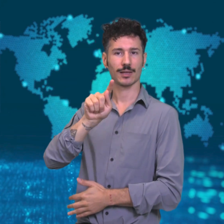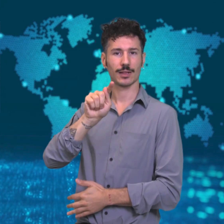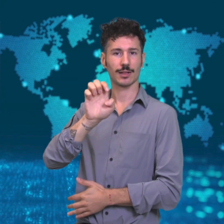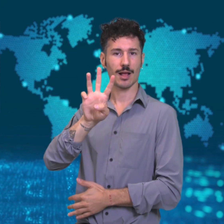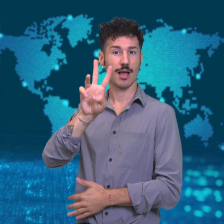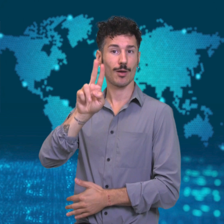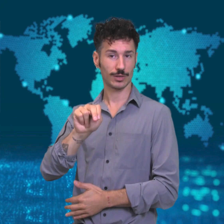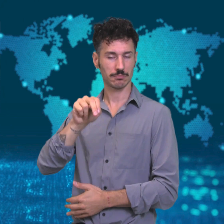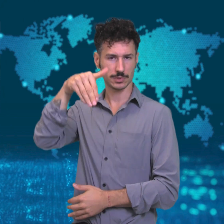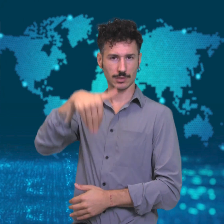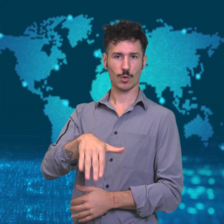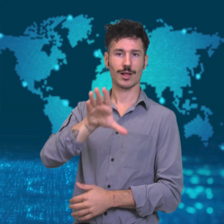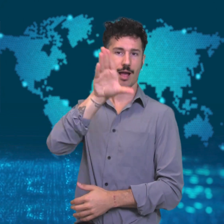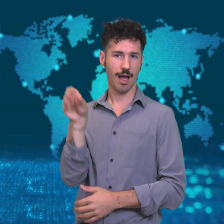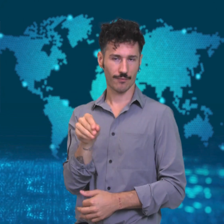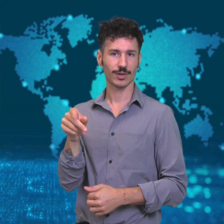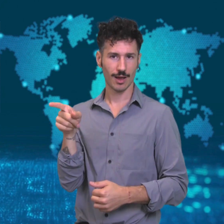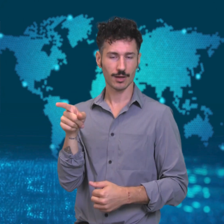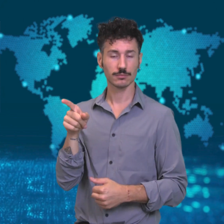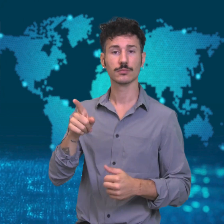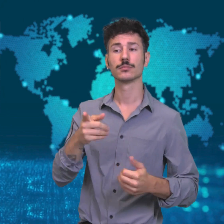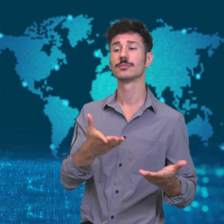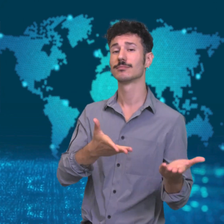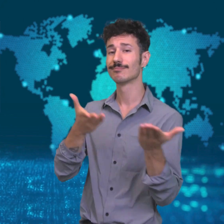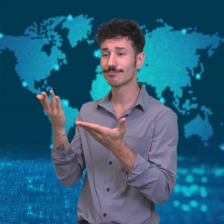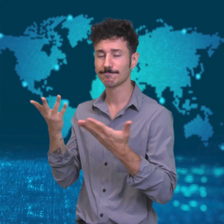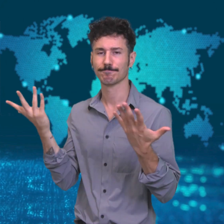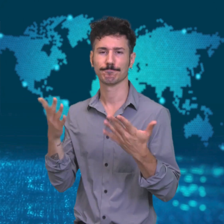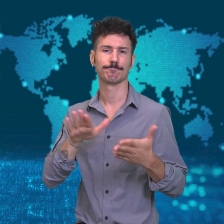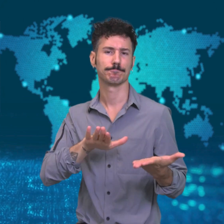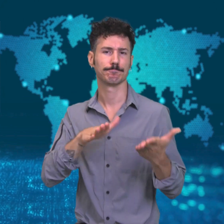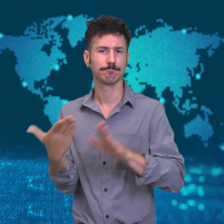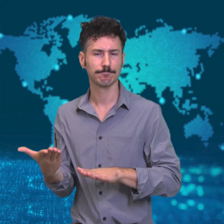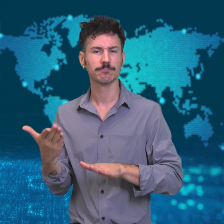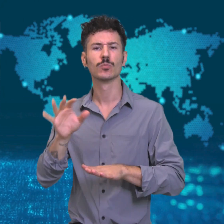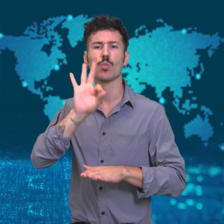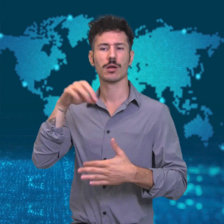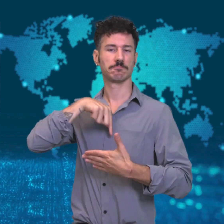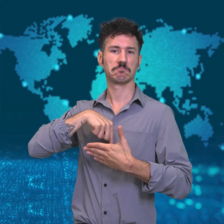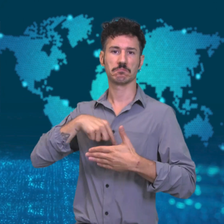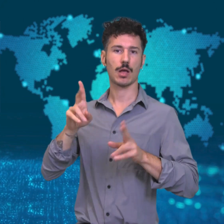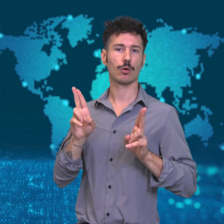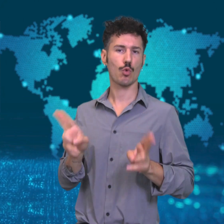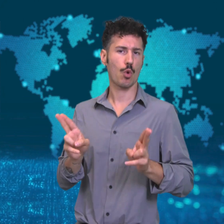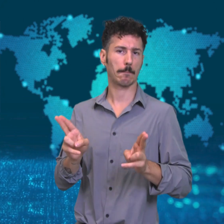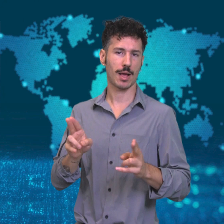he was hospitalized in Cape Town, South Africa.